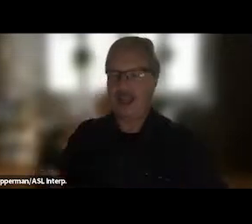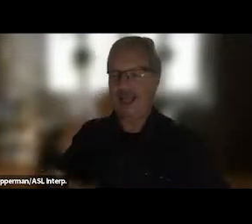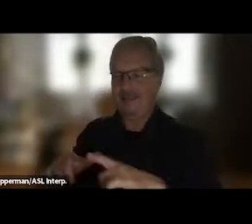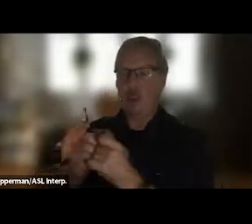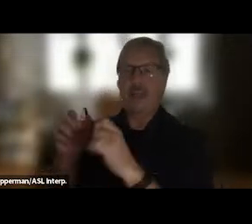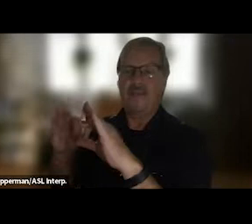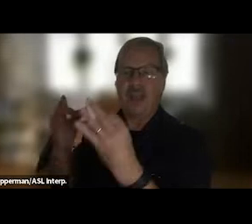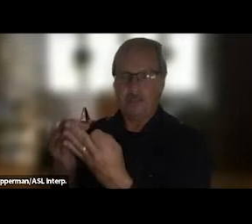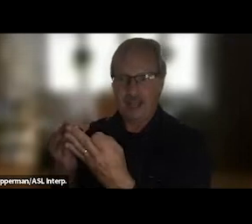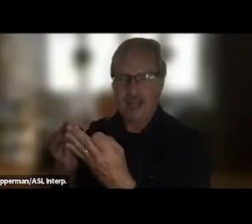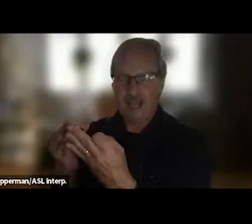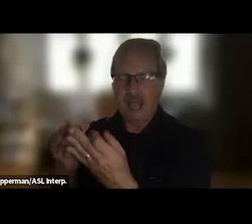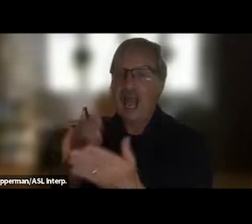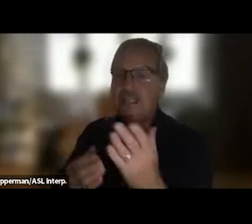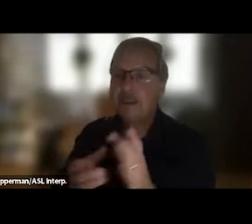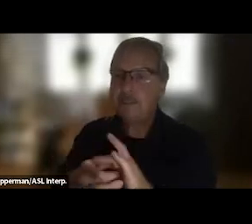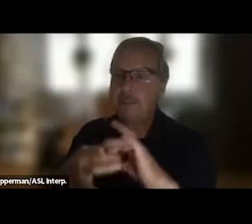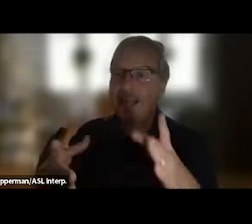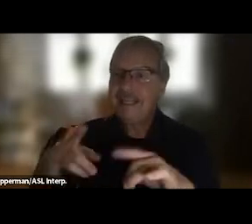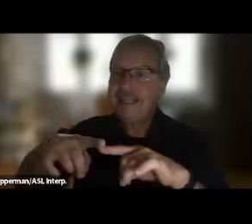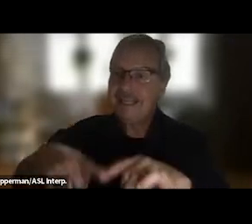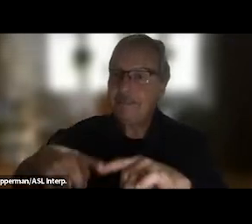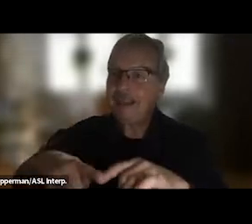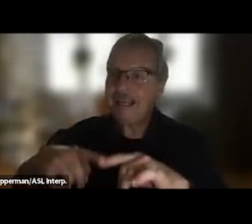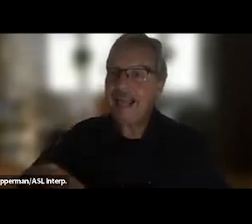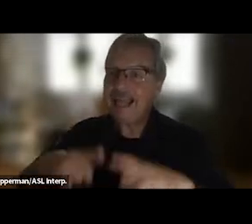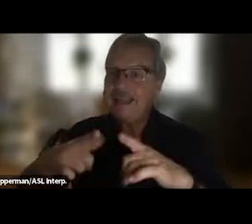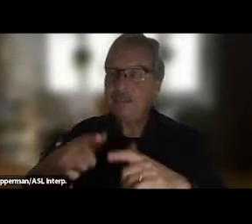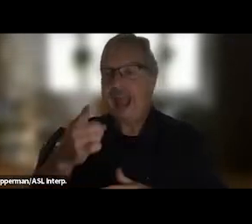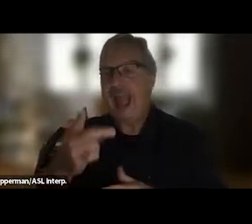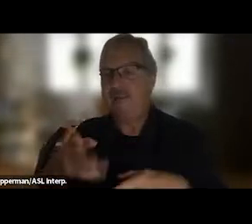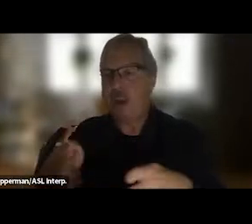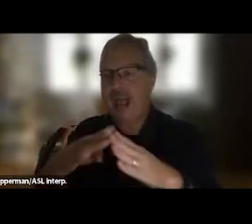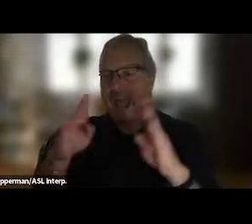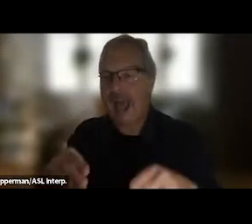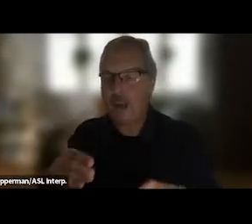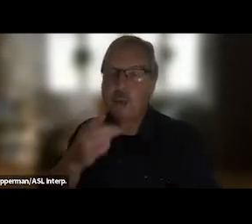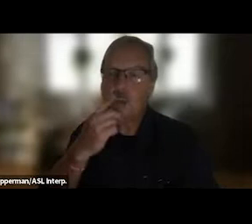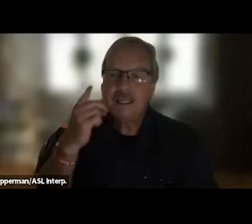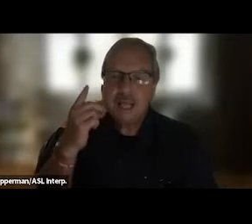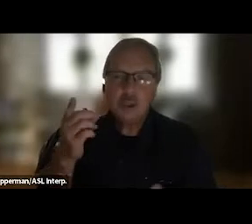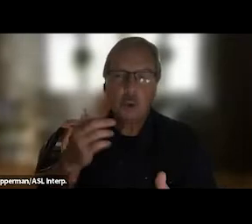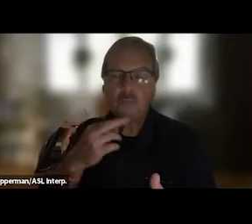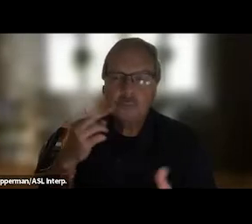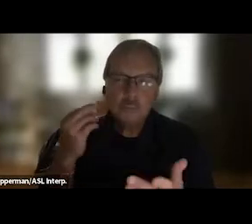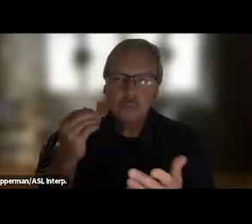Some are released to dependent living, which may be halfway houses, residential programs, et cetera.